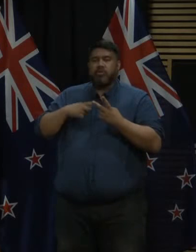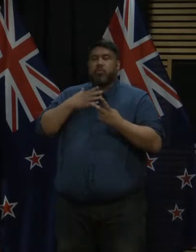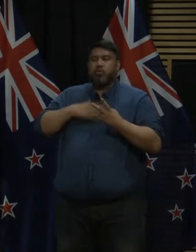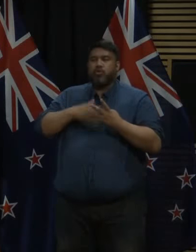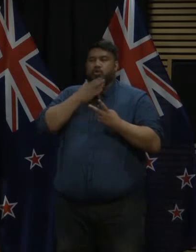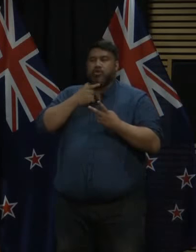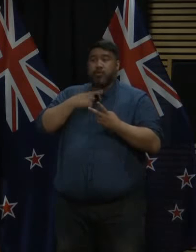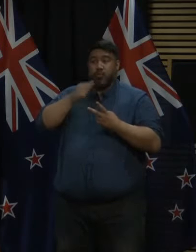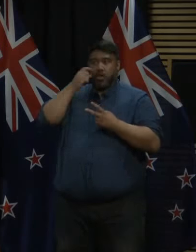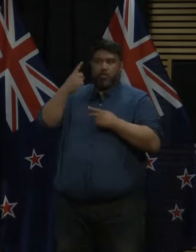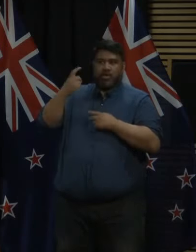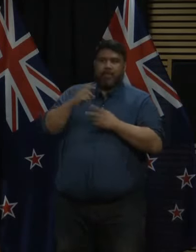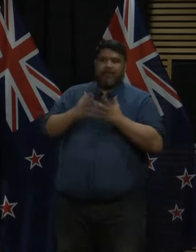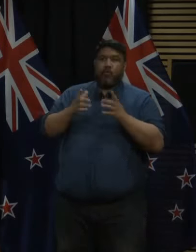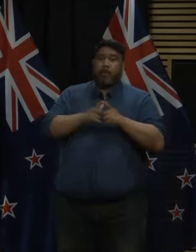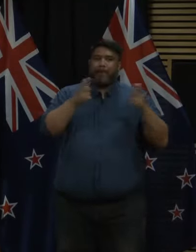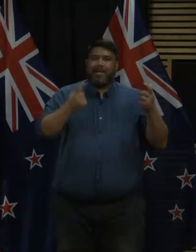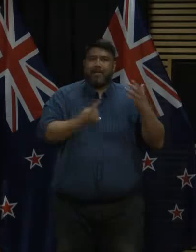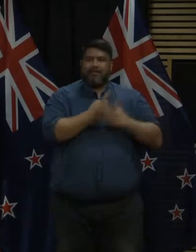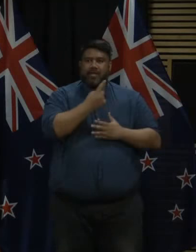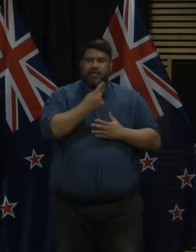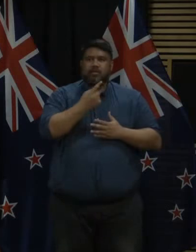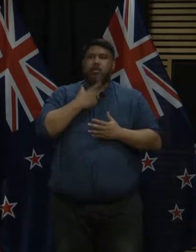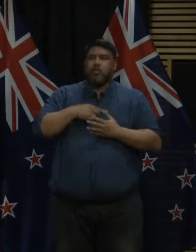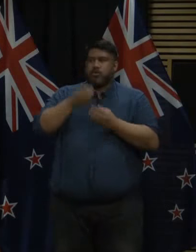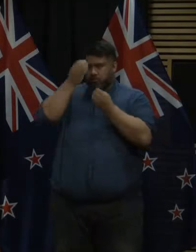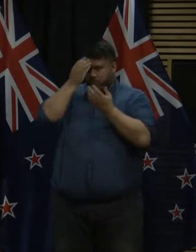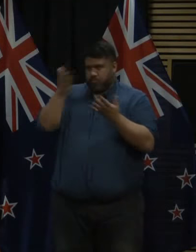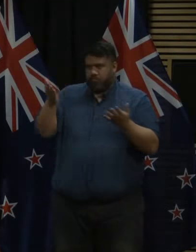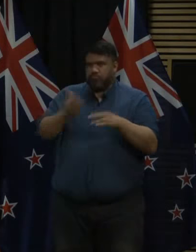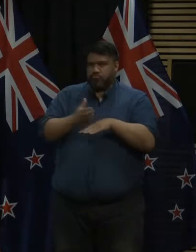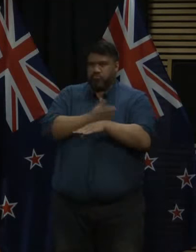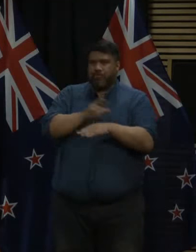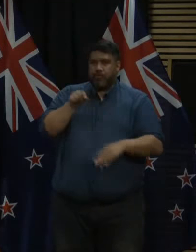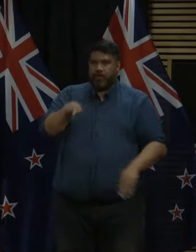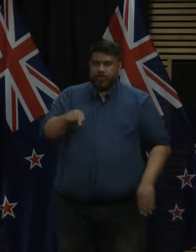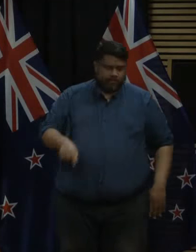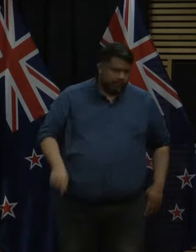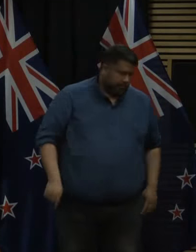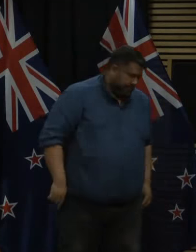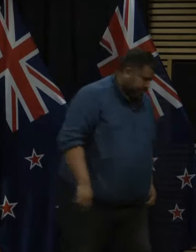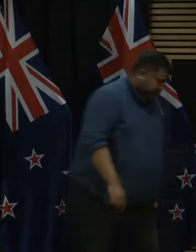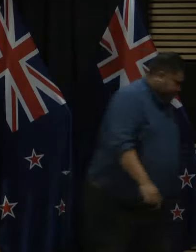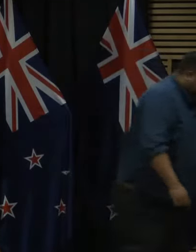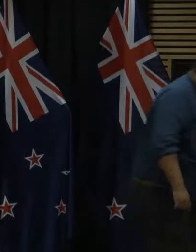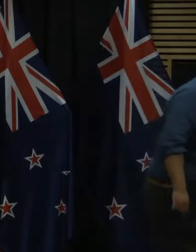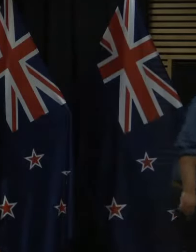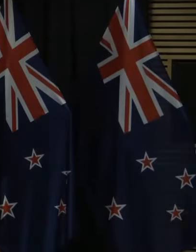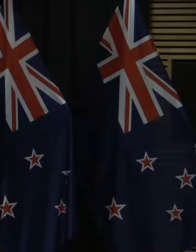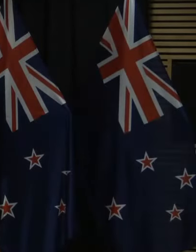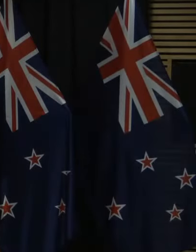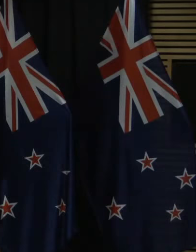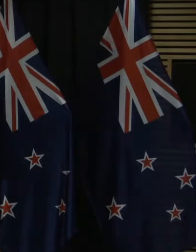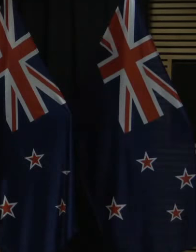would hear about it as you have